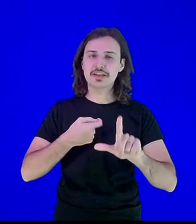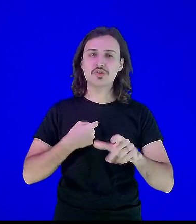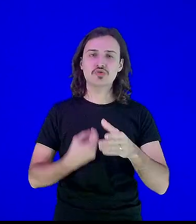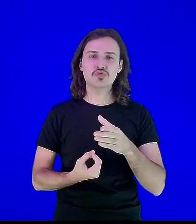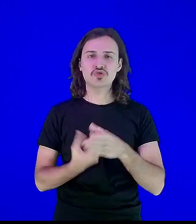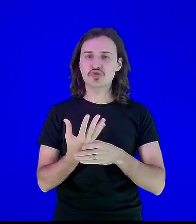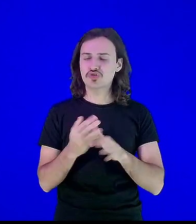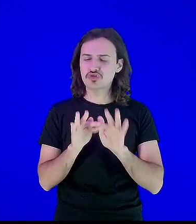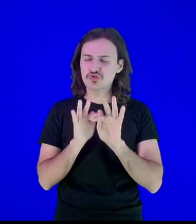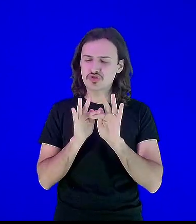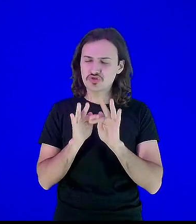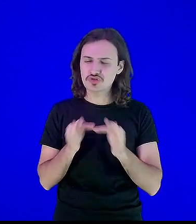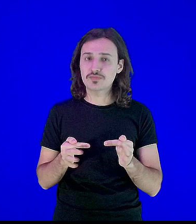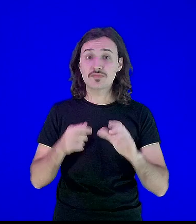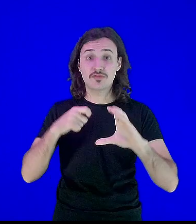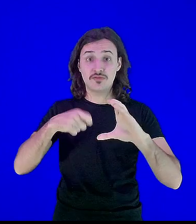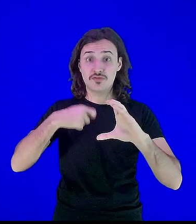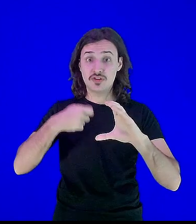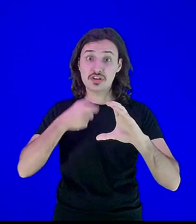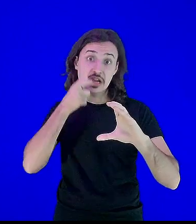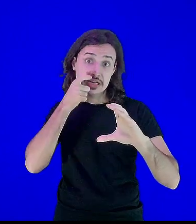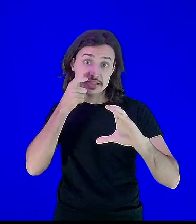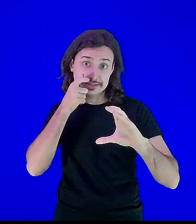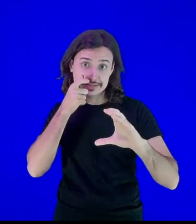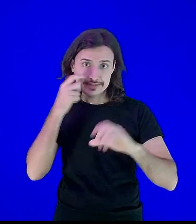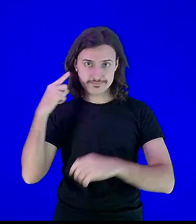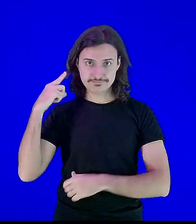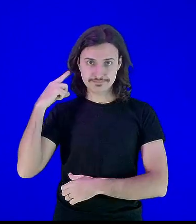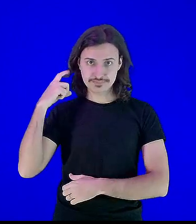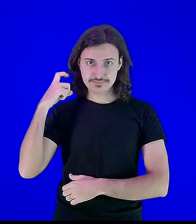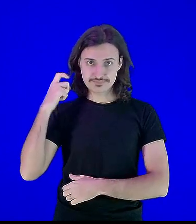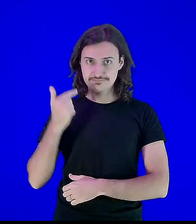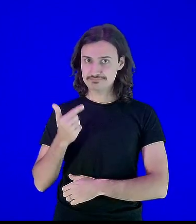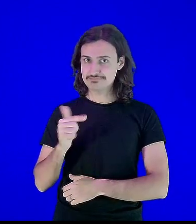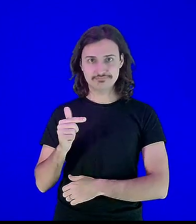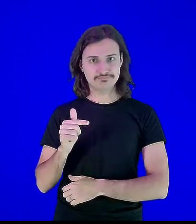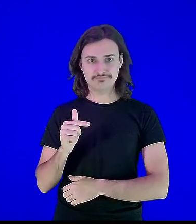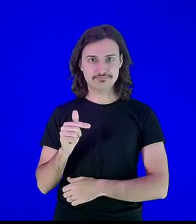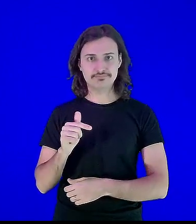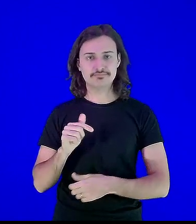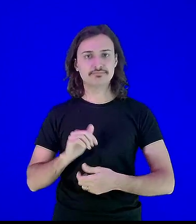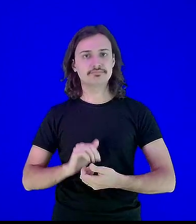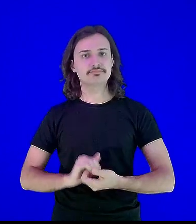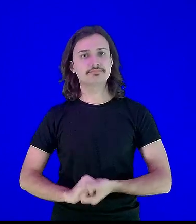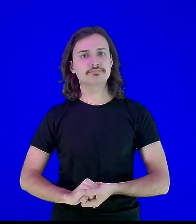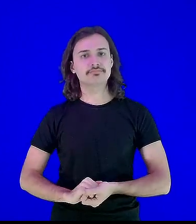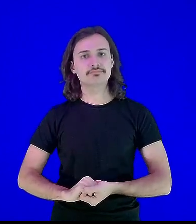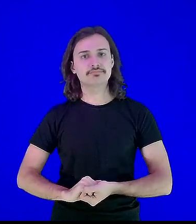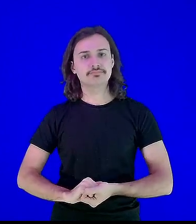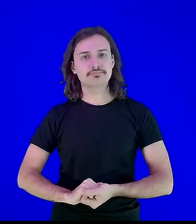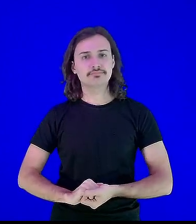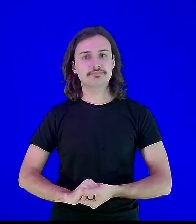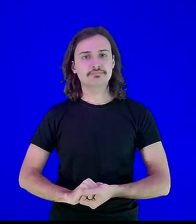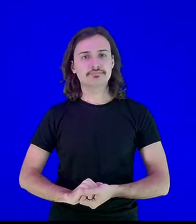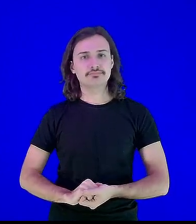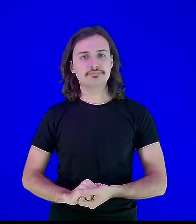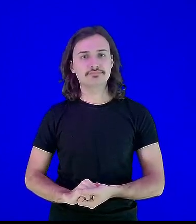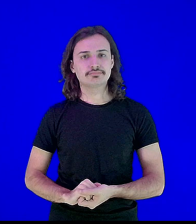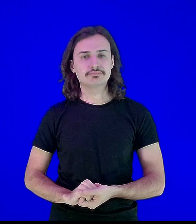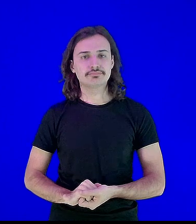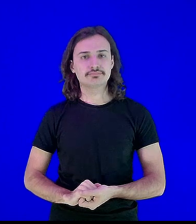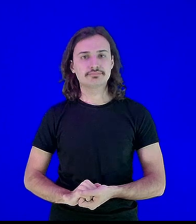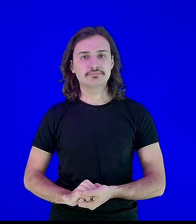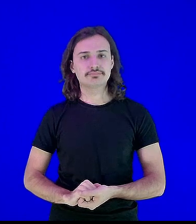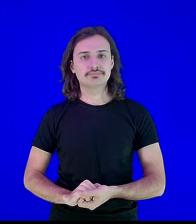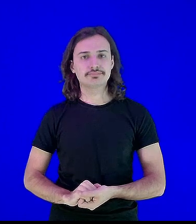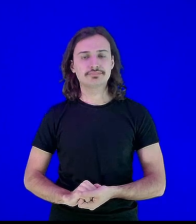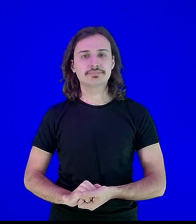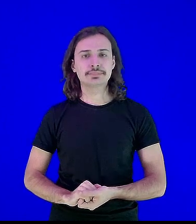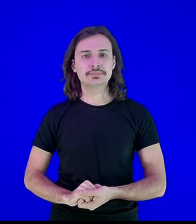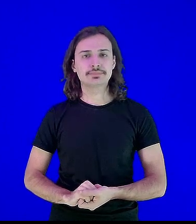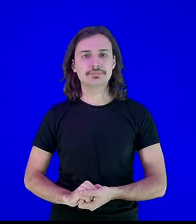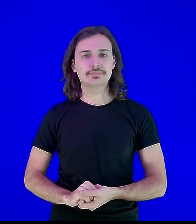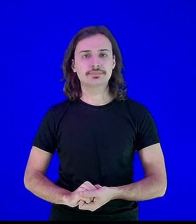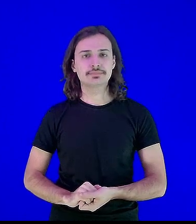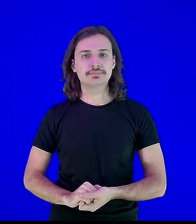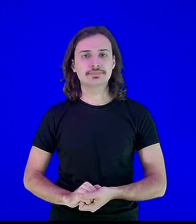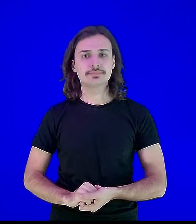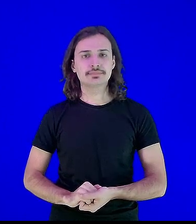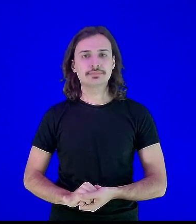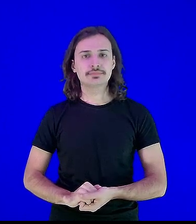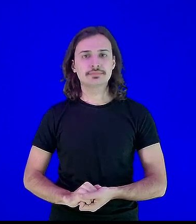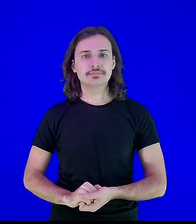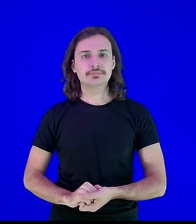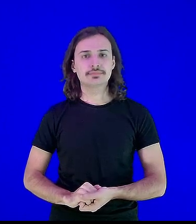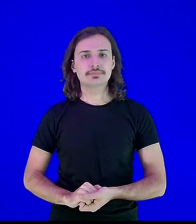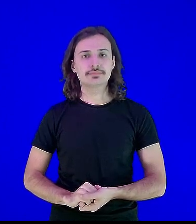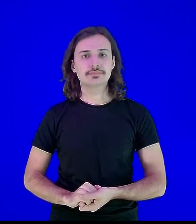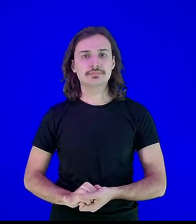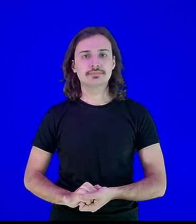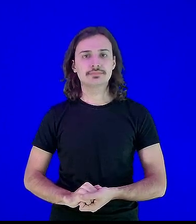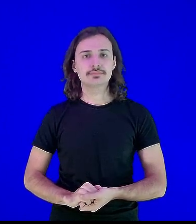let me hit "play"